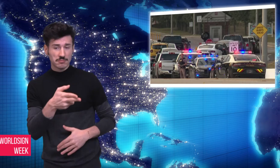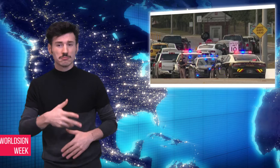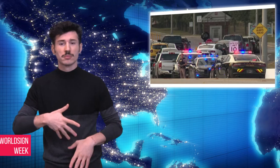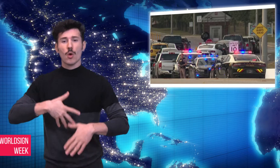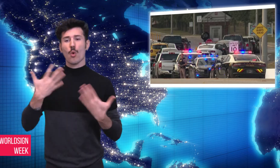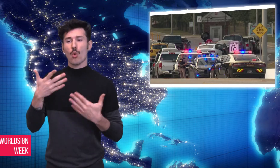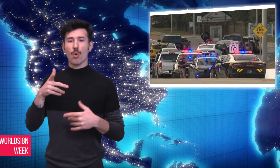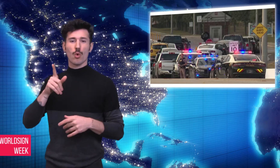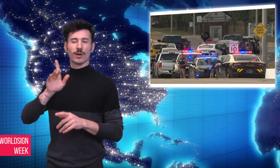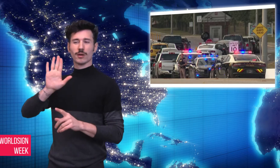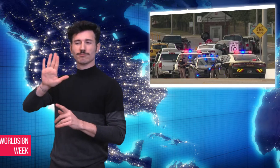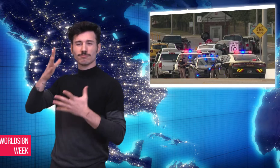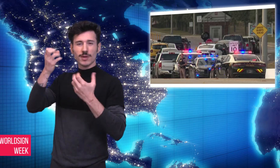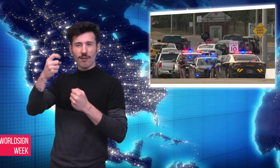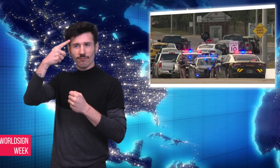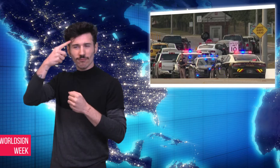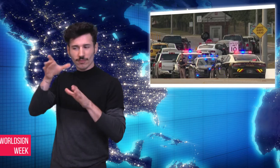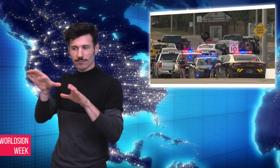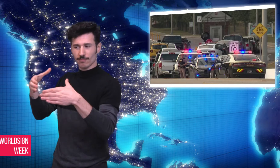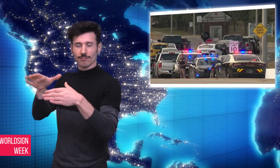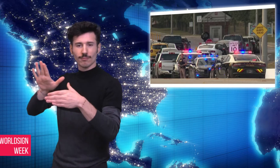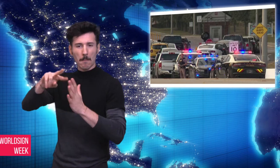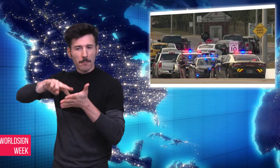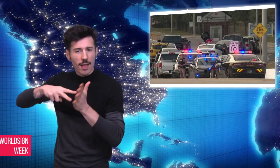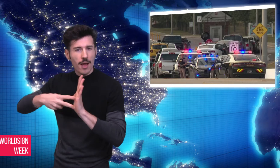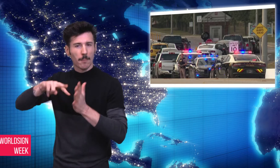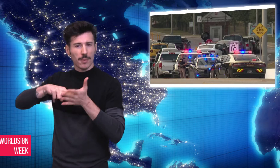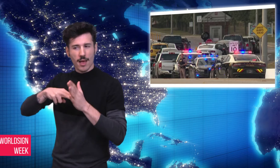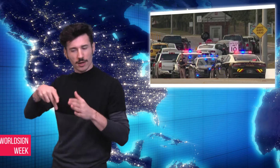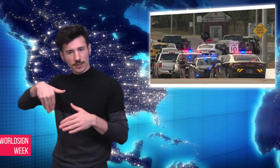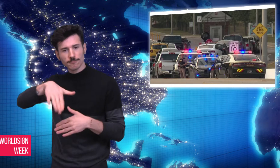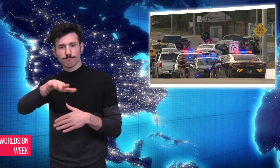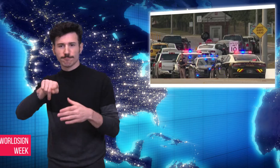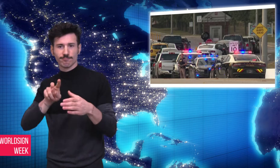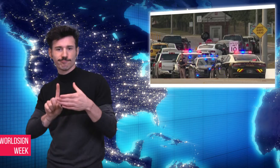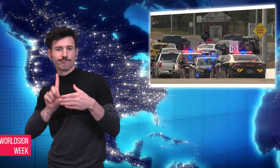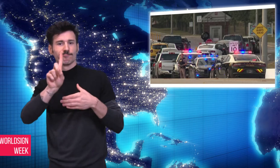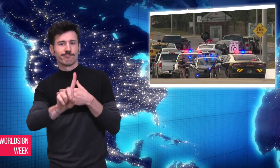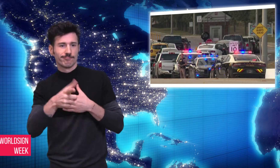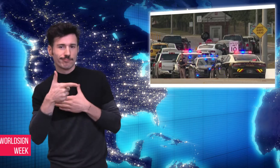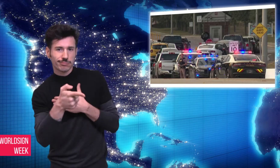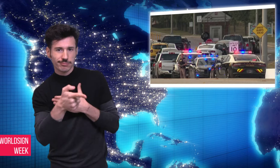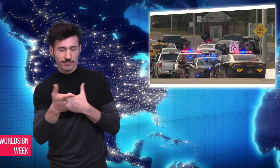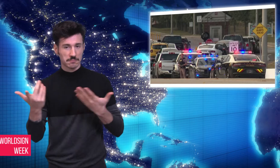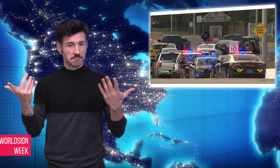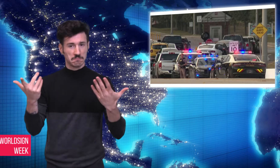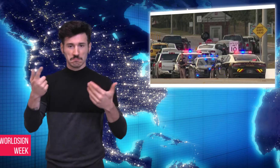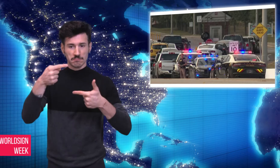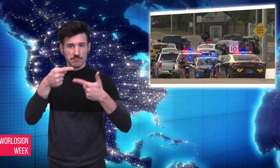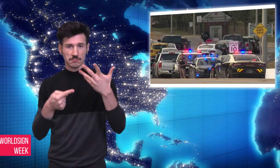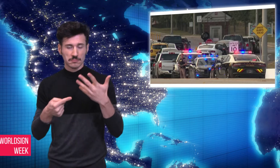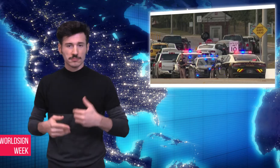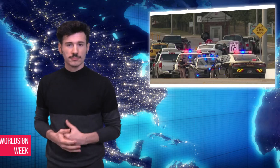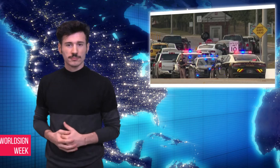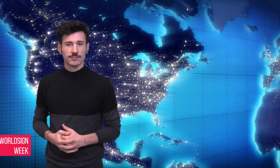terrorism and if he acted alone or was part of a larger plot.